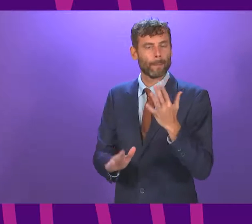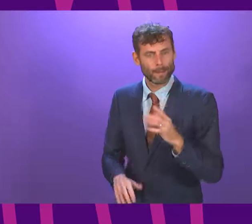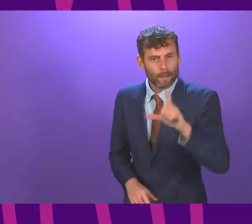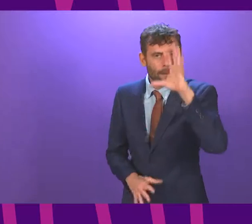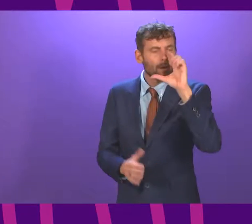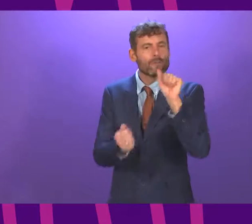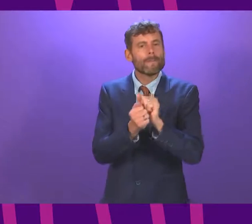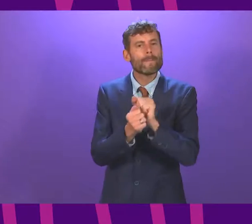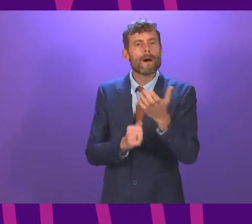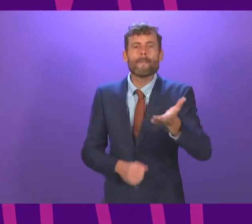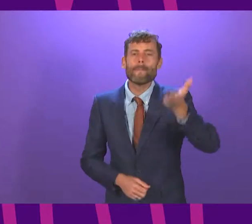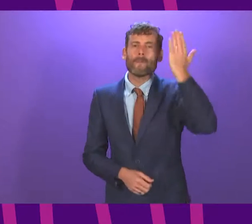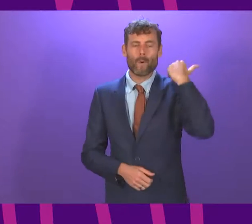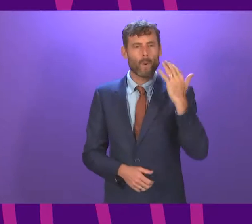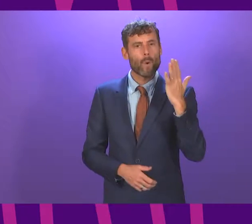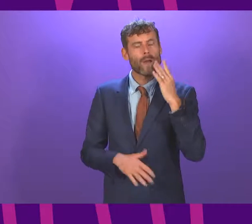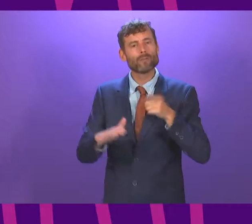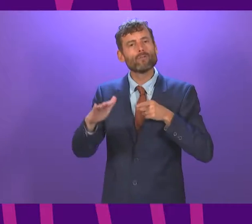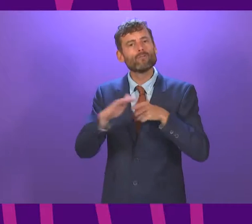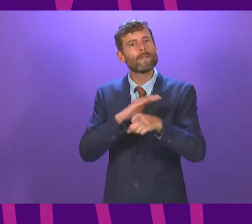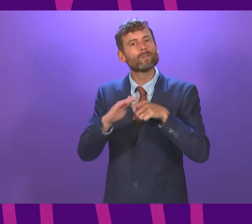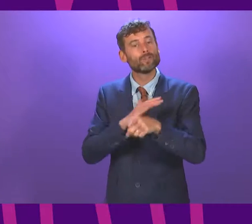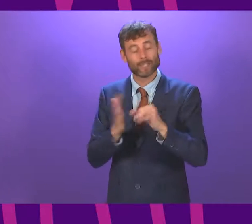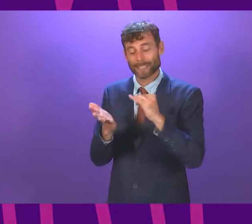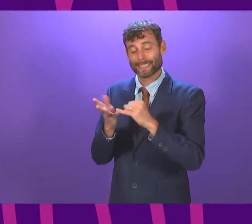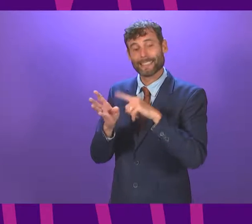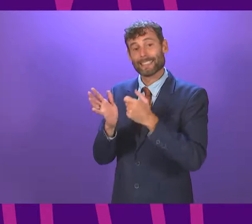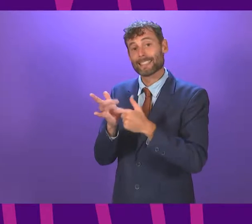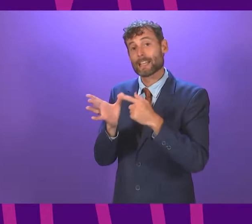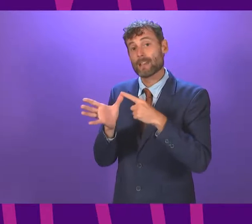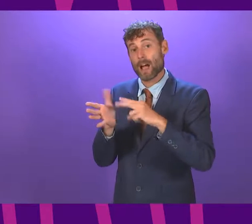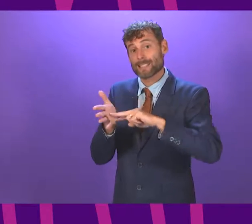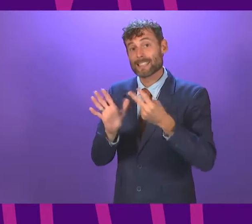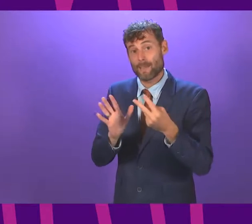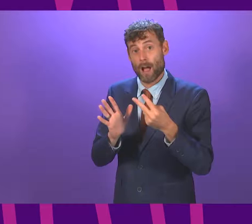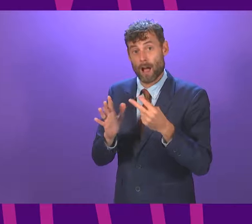to stand in support of refugees to this country—from Syria—every single one of Scotland’s